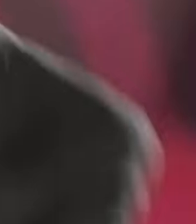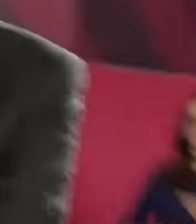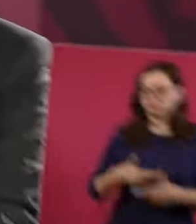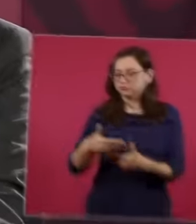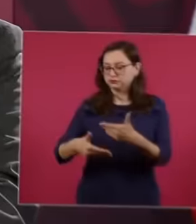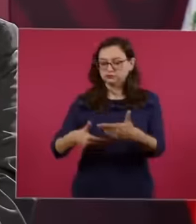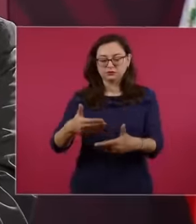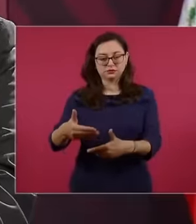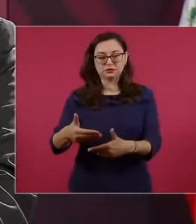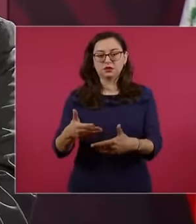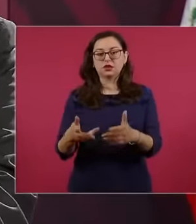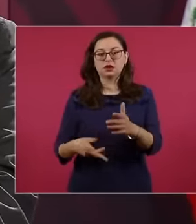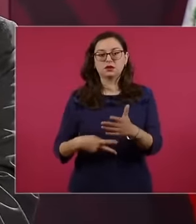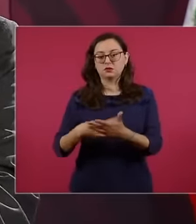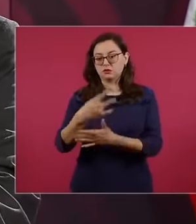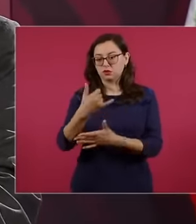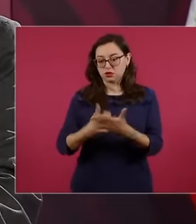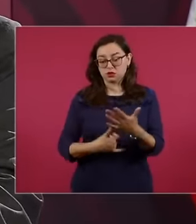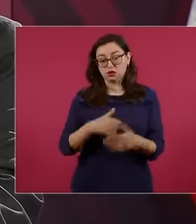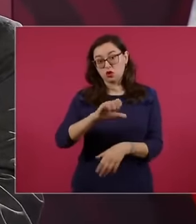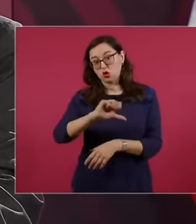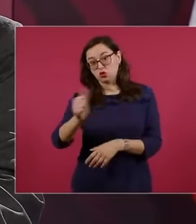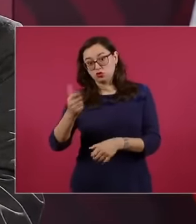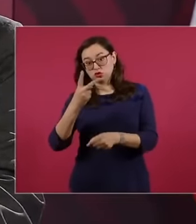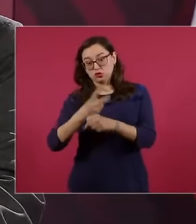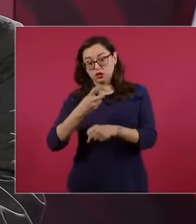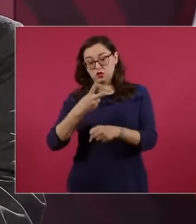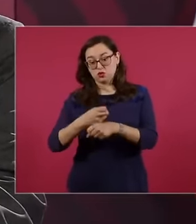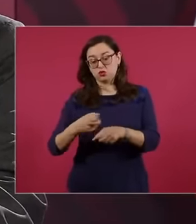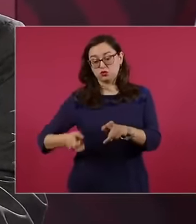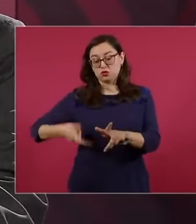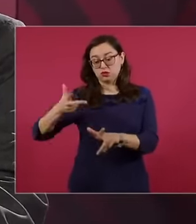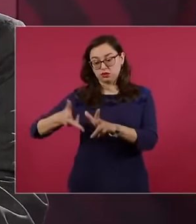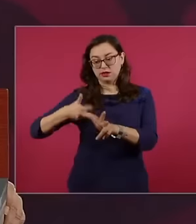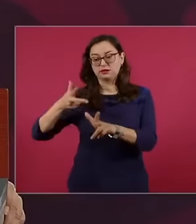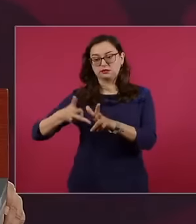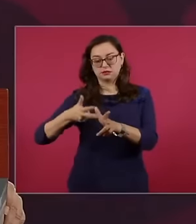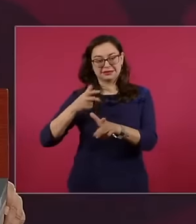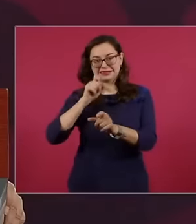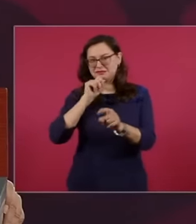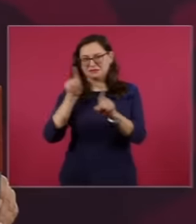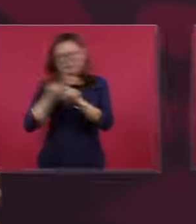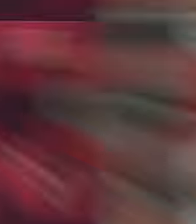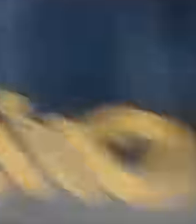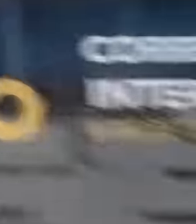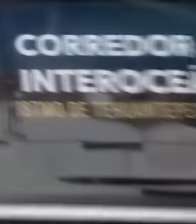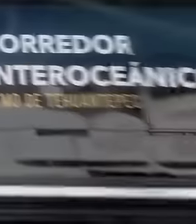those in charge. of this megaproject to report the progress and thus evaluate